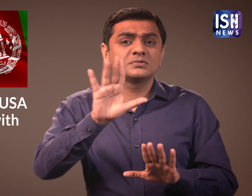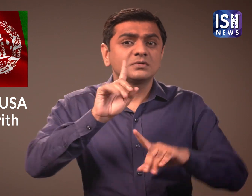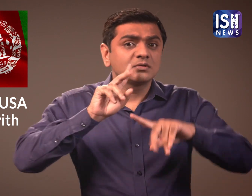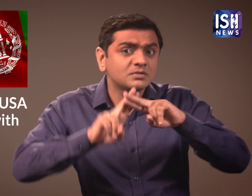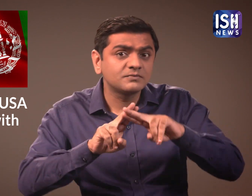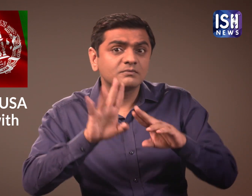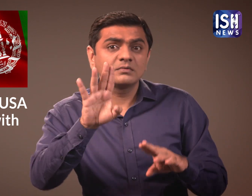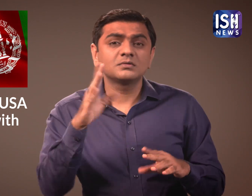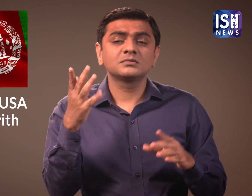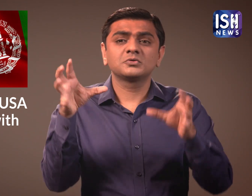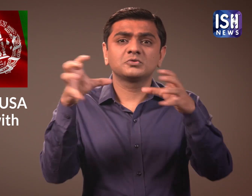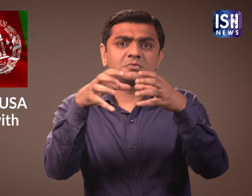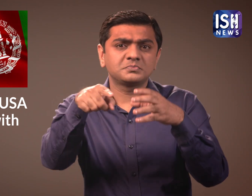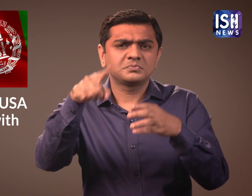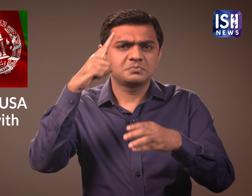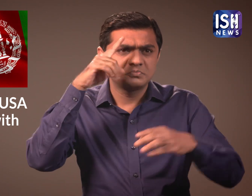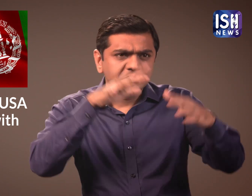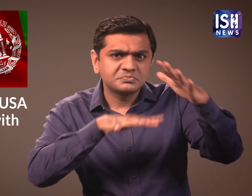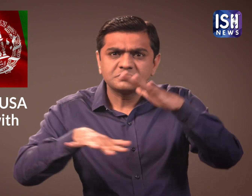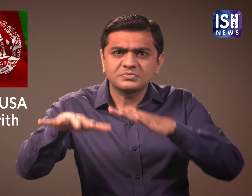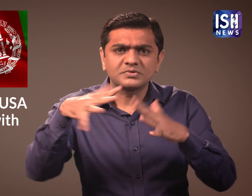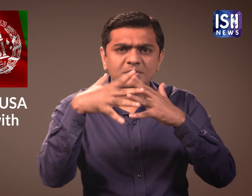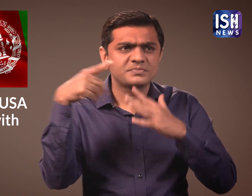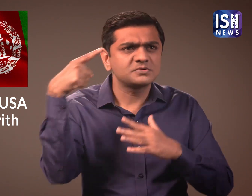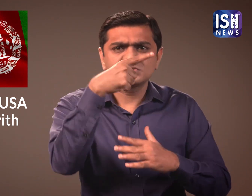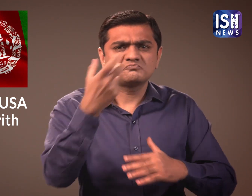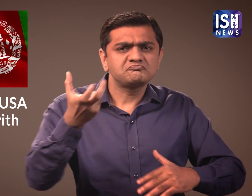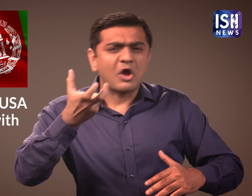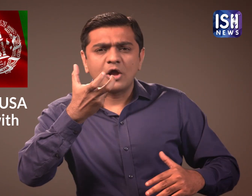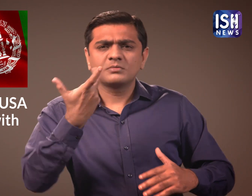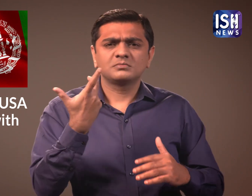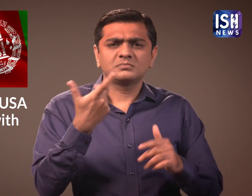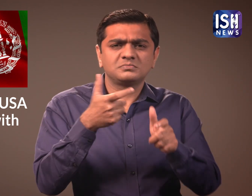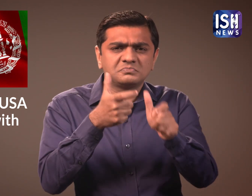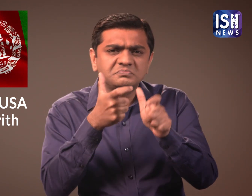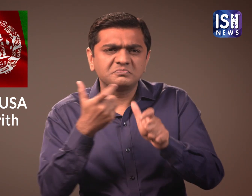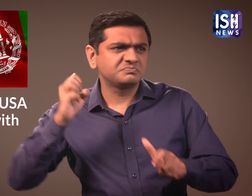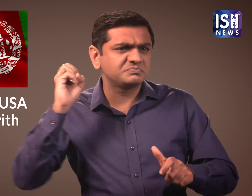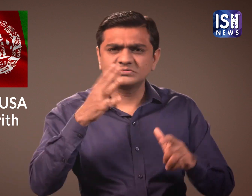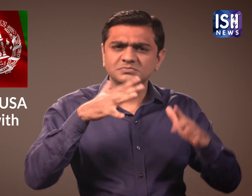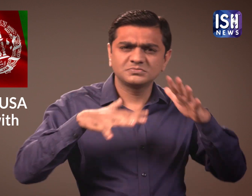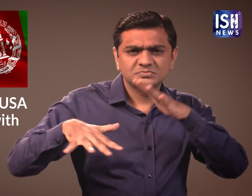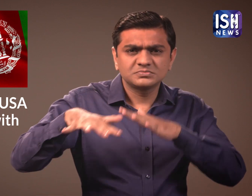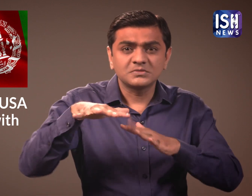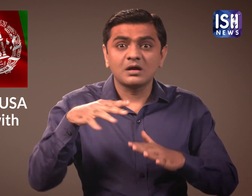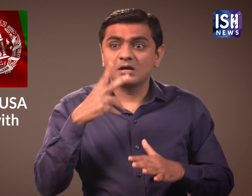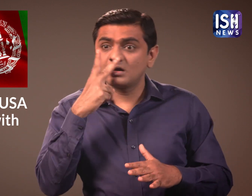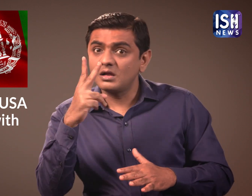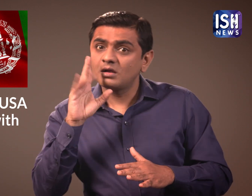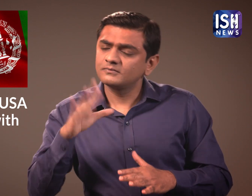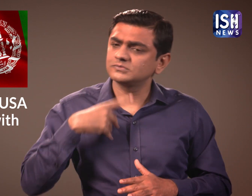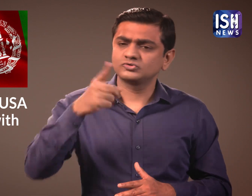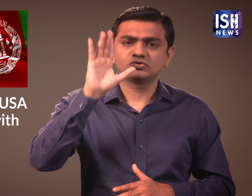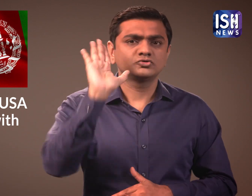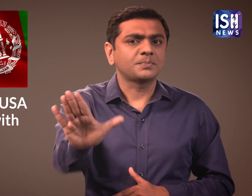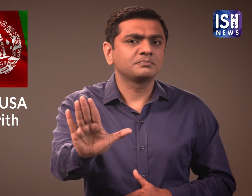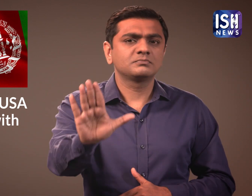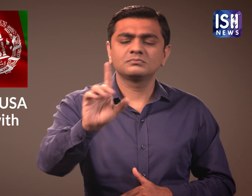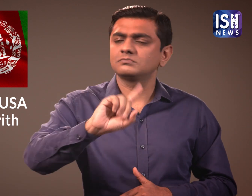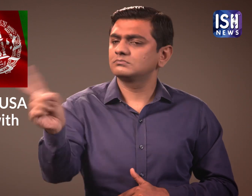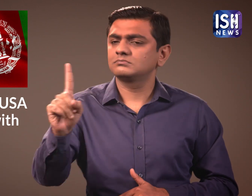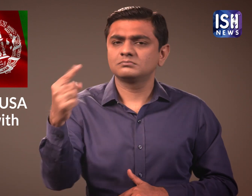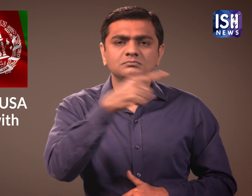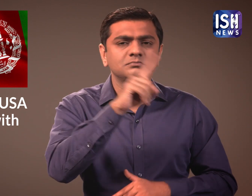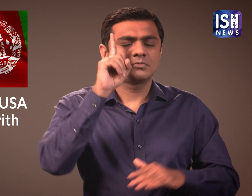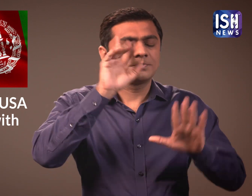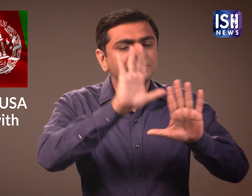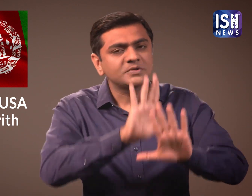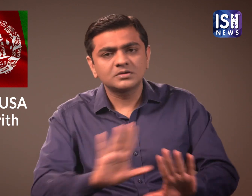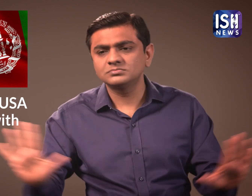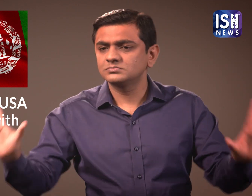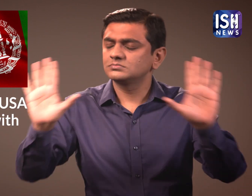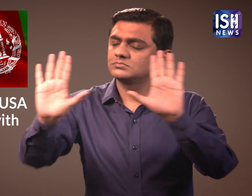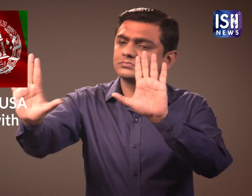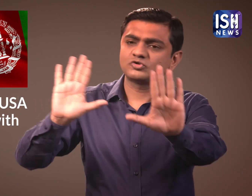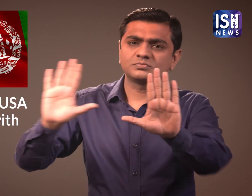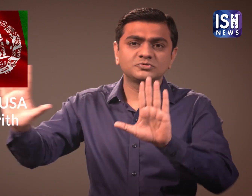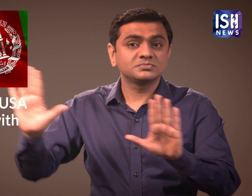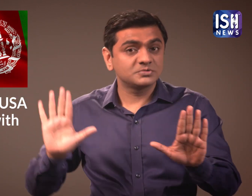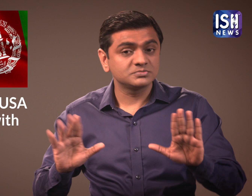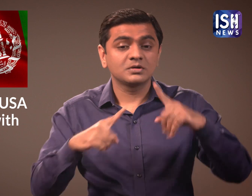If there is any threat to the USA, they will take action and ensure there is peace.